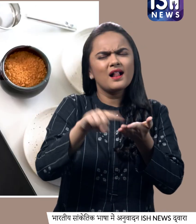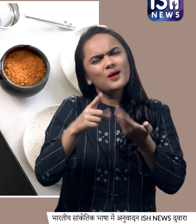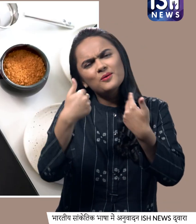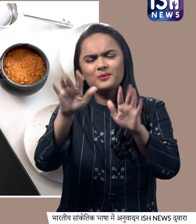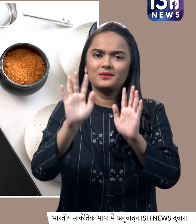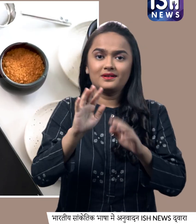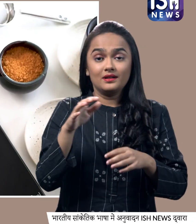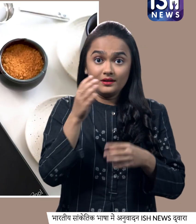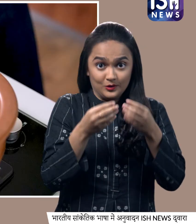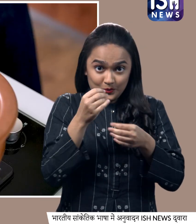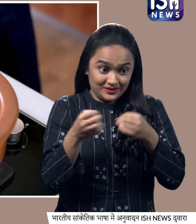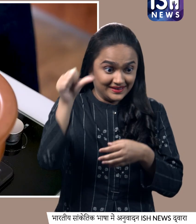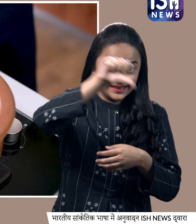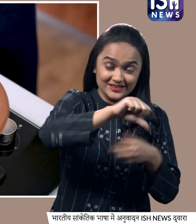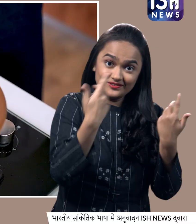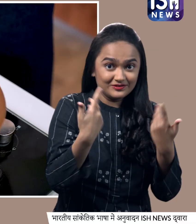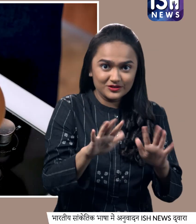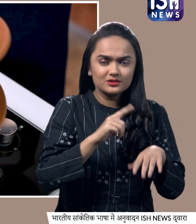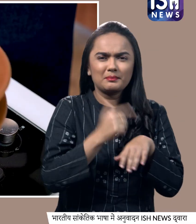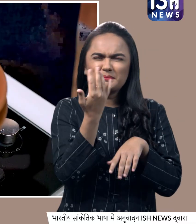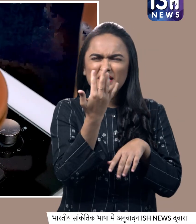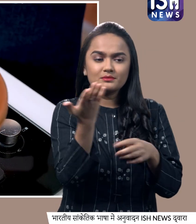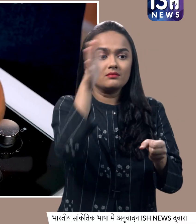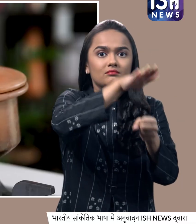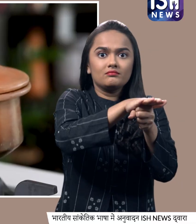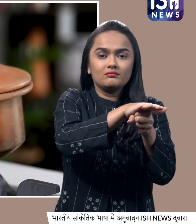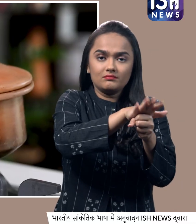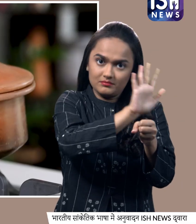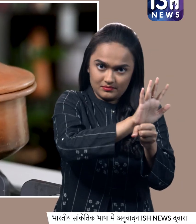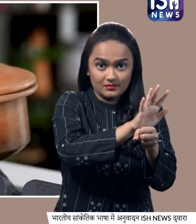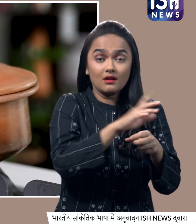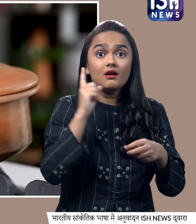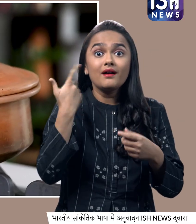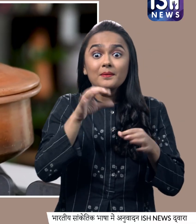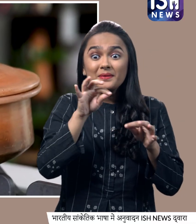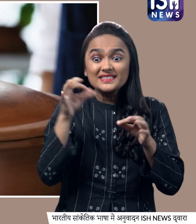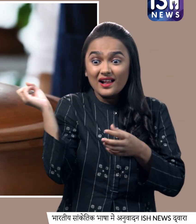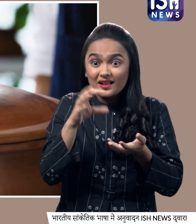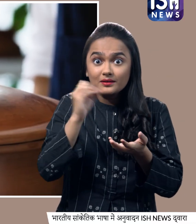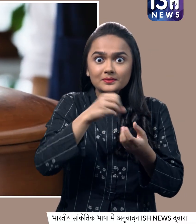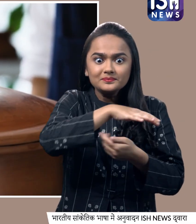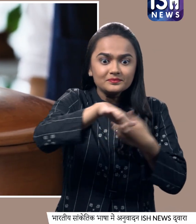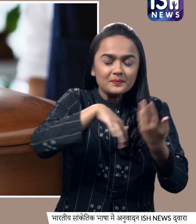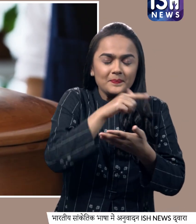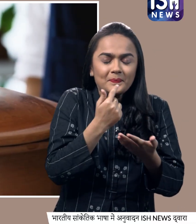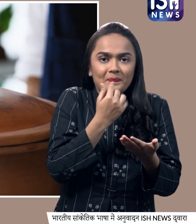After adding milk, cover the pot for 5 mins so that all the flavours of the spices blend well together